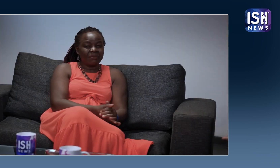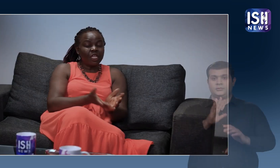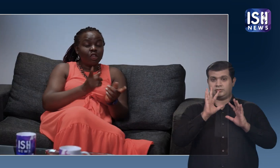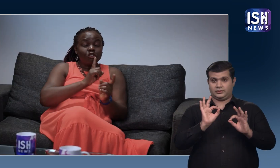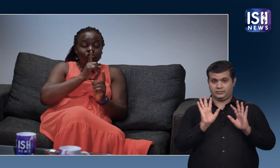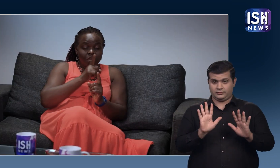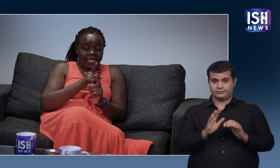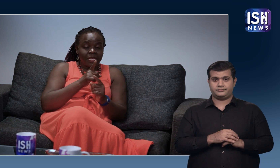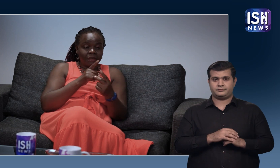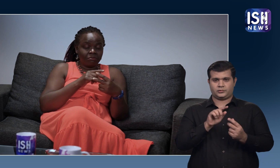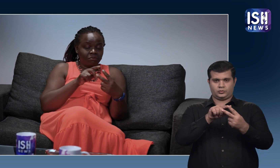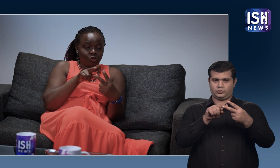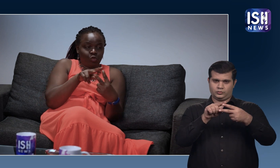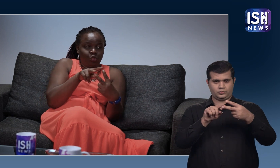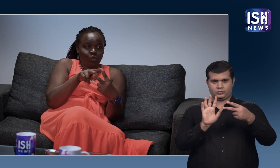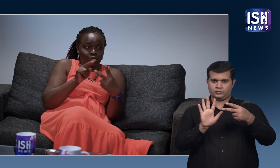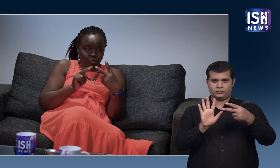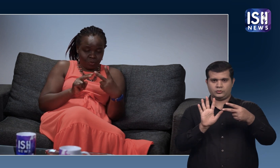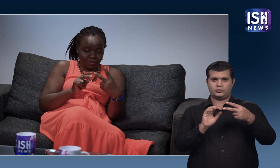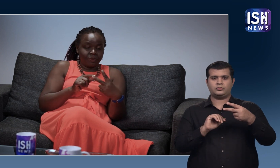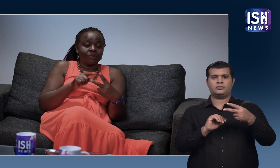In reality, there are two kinds of students.